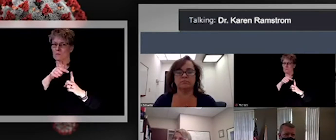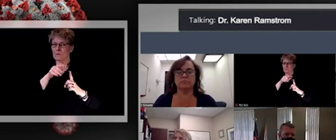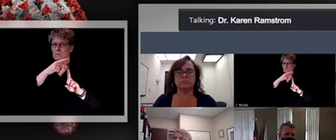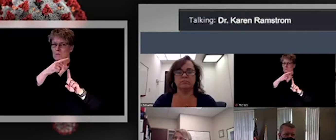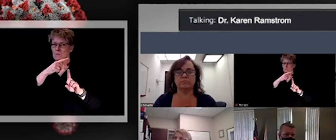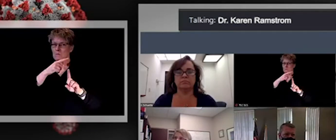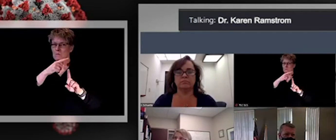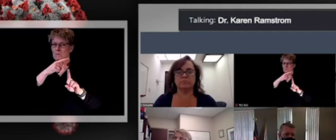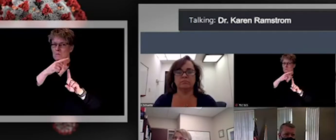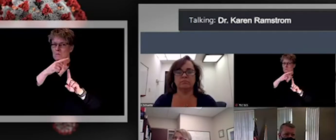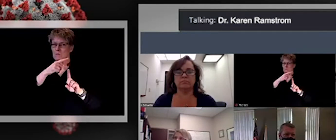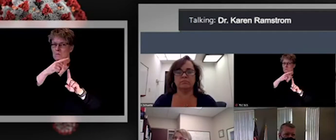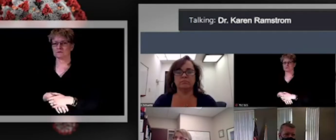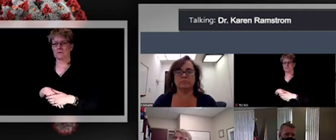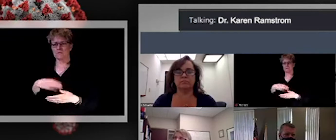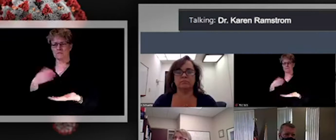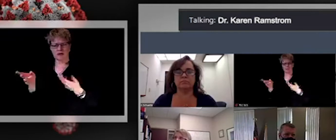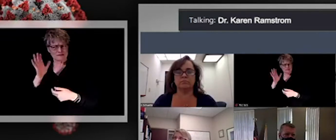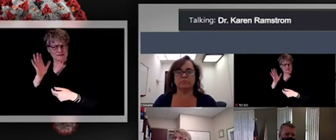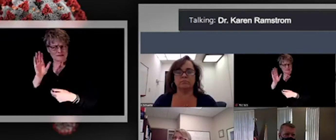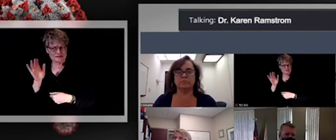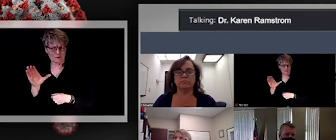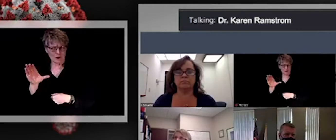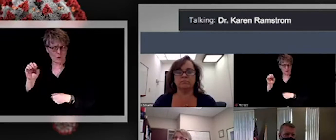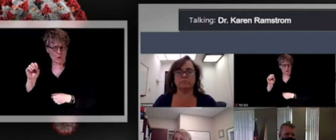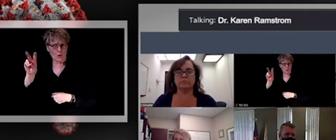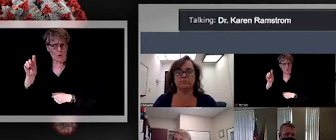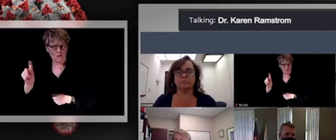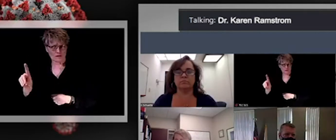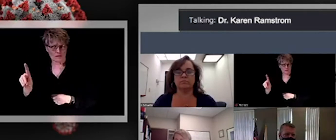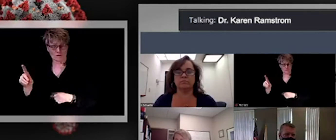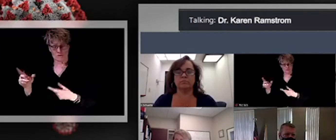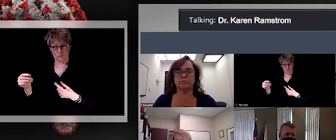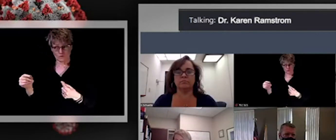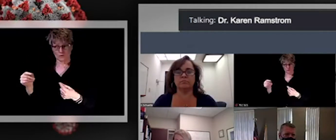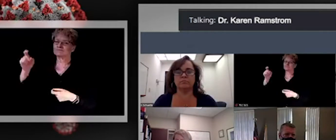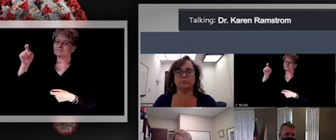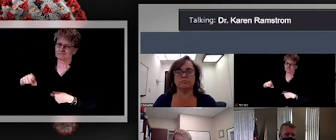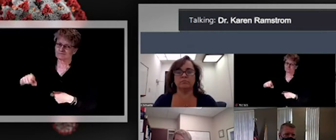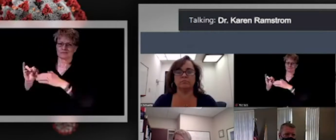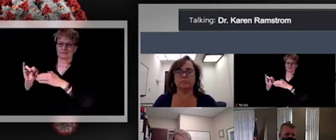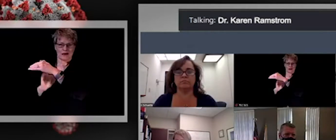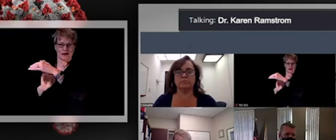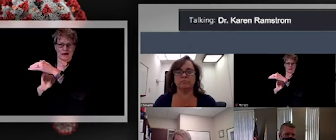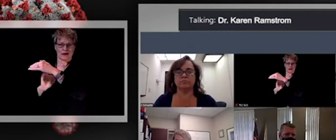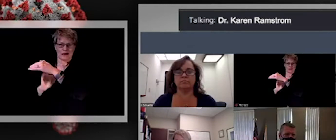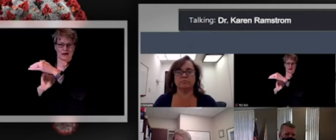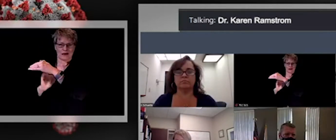much like COVID-19, we like you recommend that they isolate even if their test is negative.